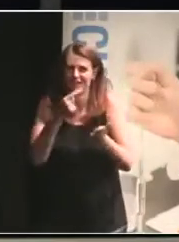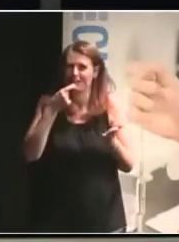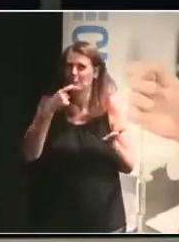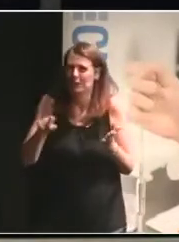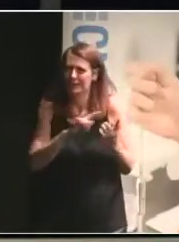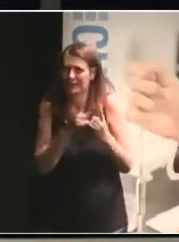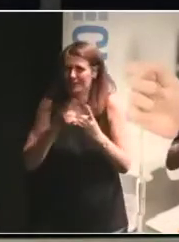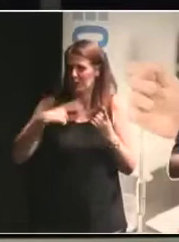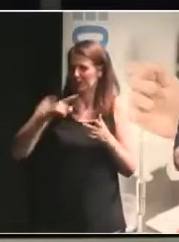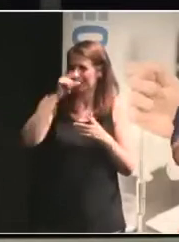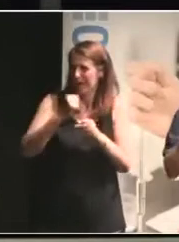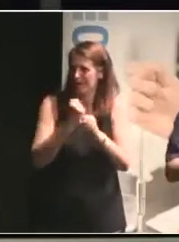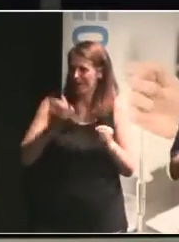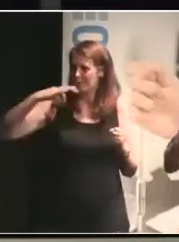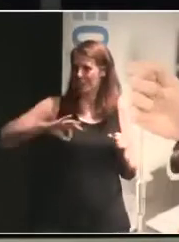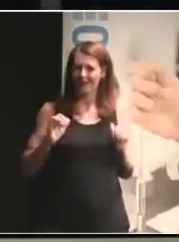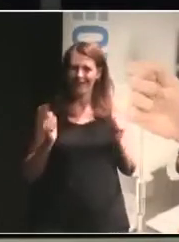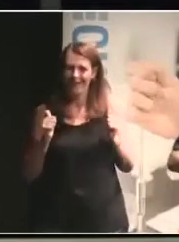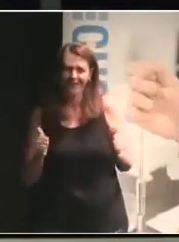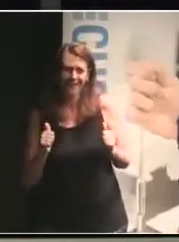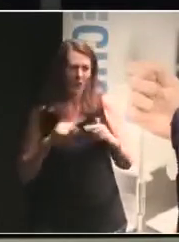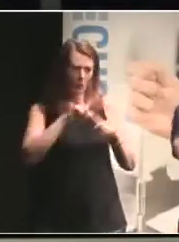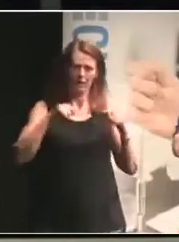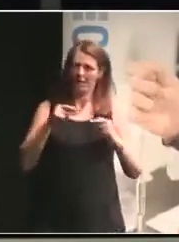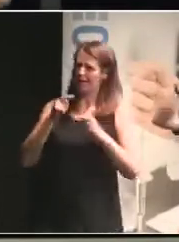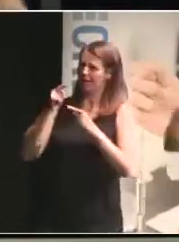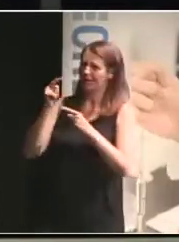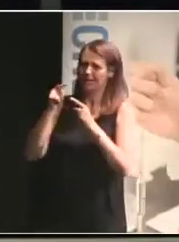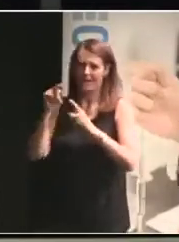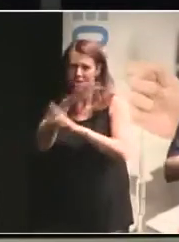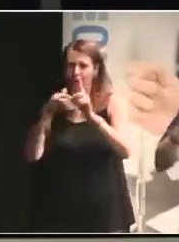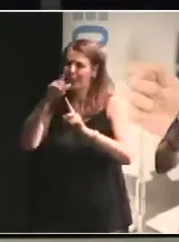profitable, and we the environmental activists Luke Skywalker trying to protect the world